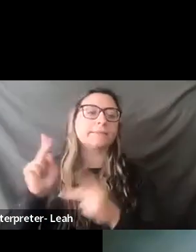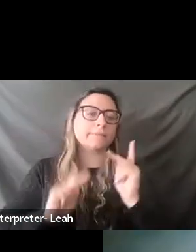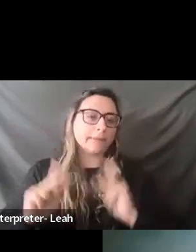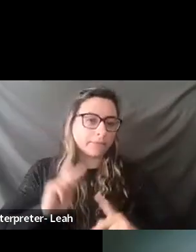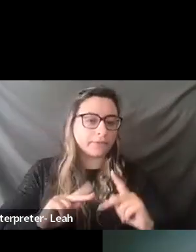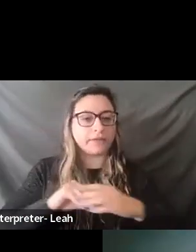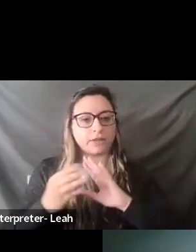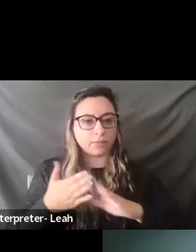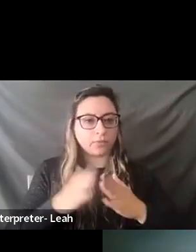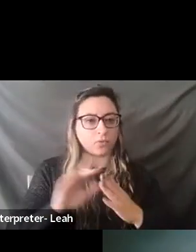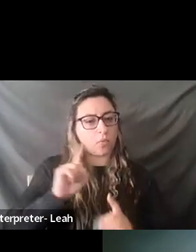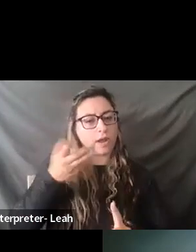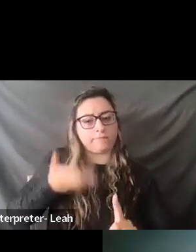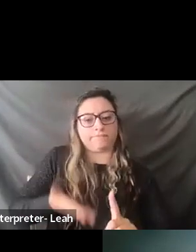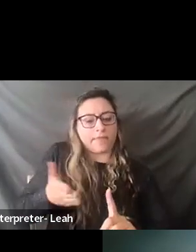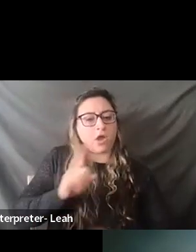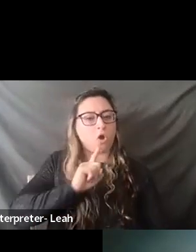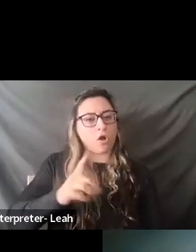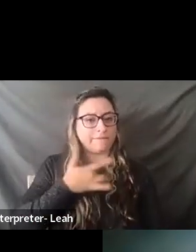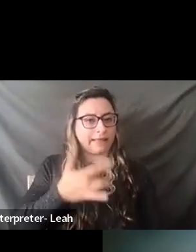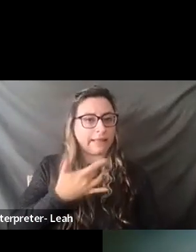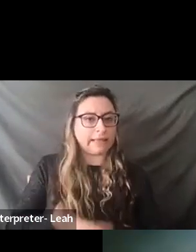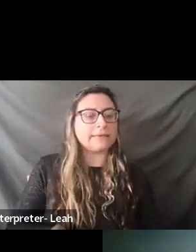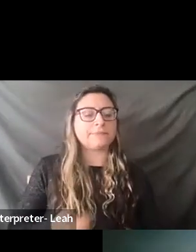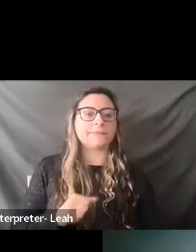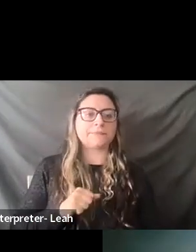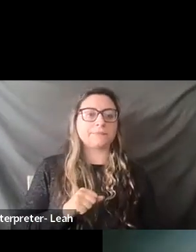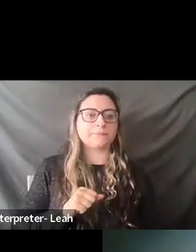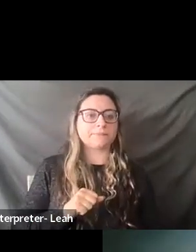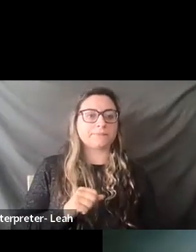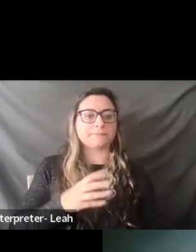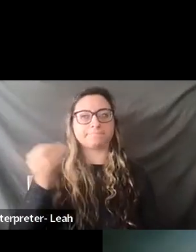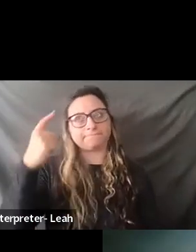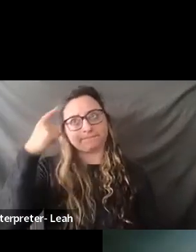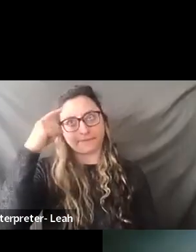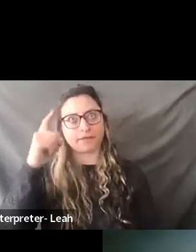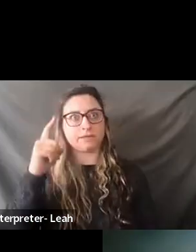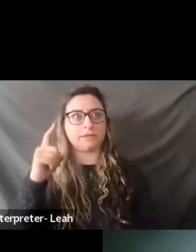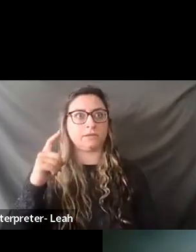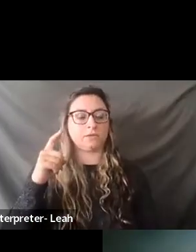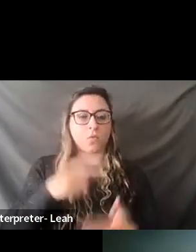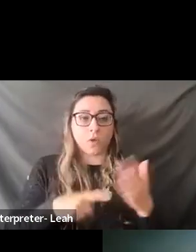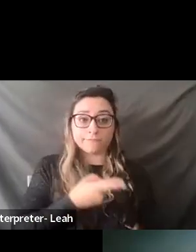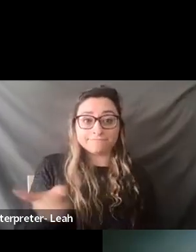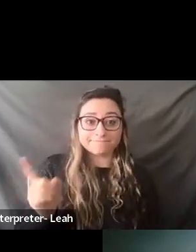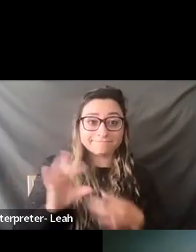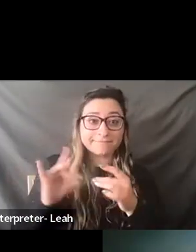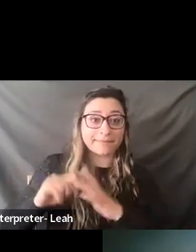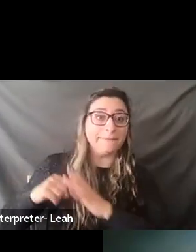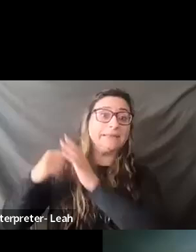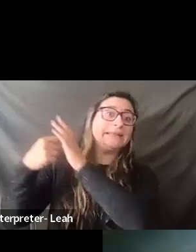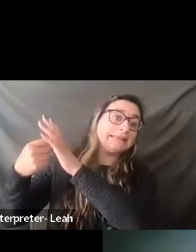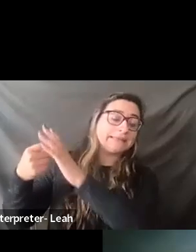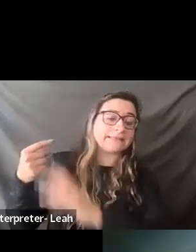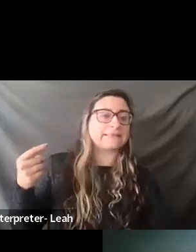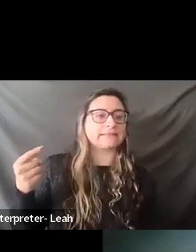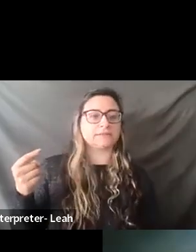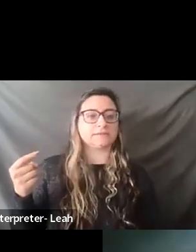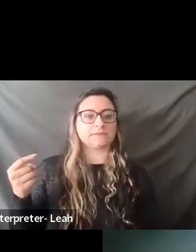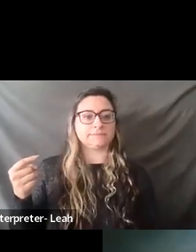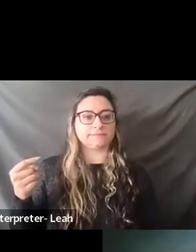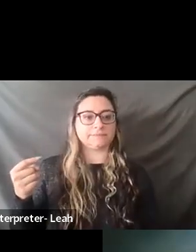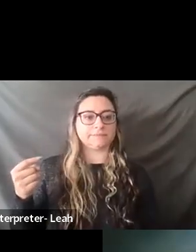We saw very much the same thing.